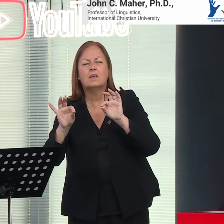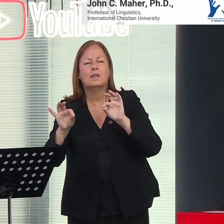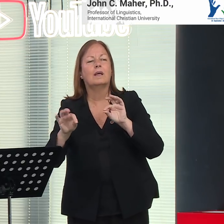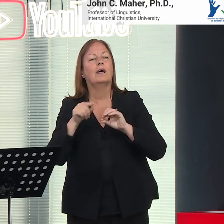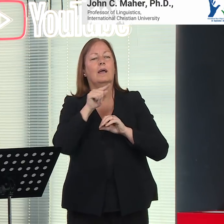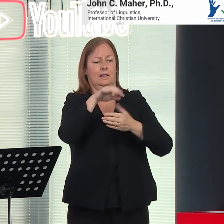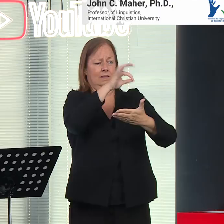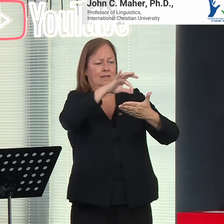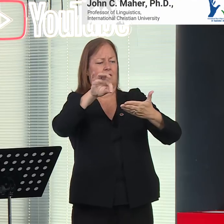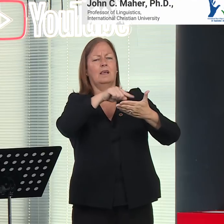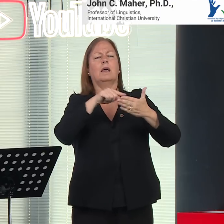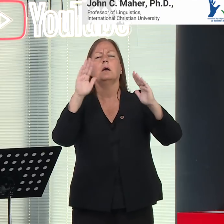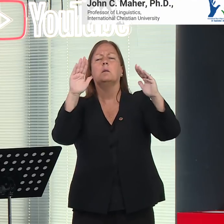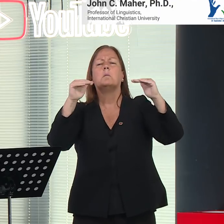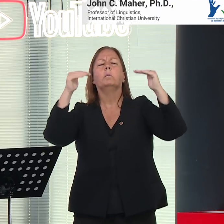So universal writing is a modern phenomenon.